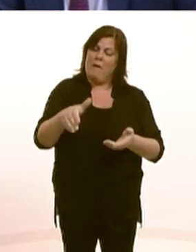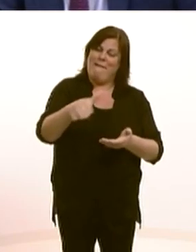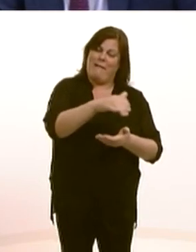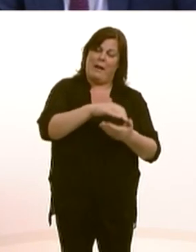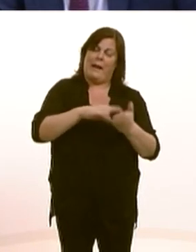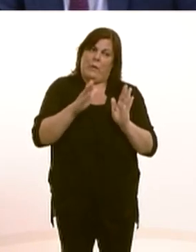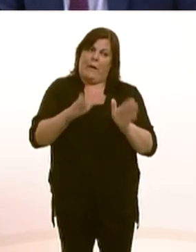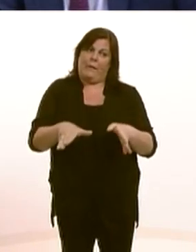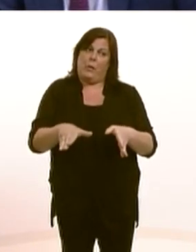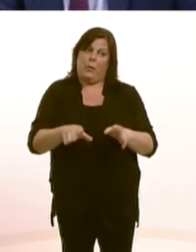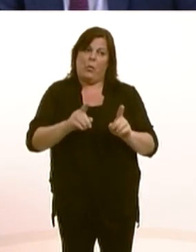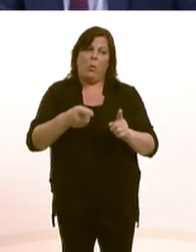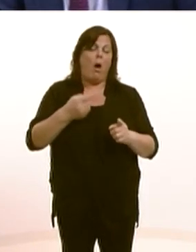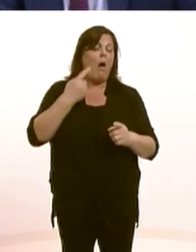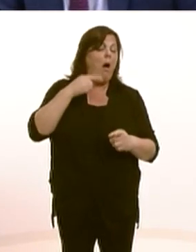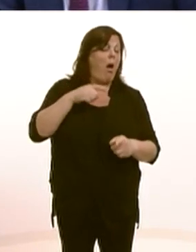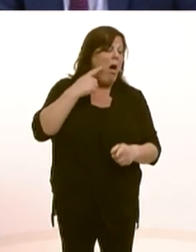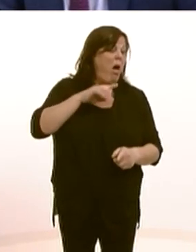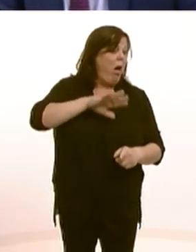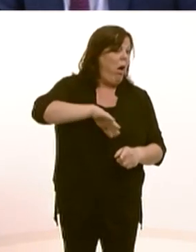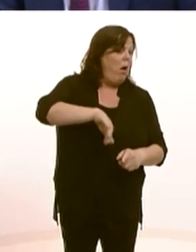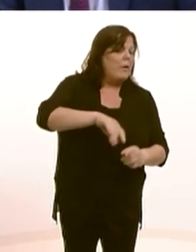We understand the need to do that.